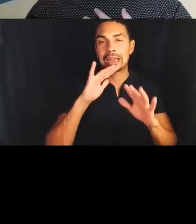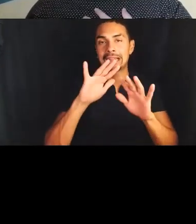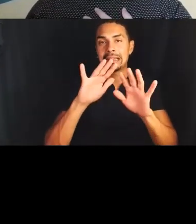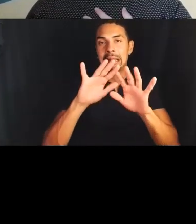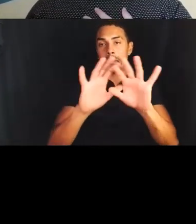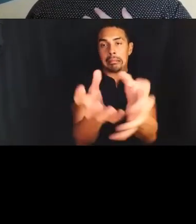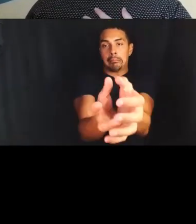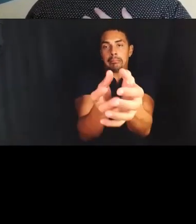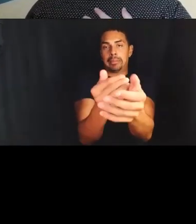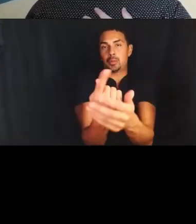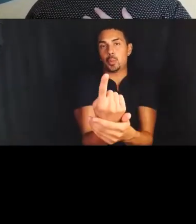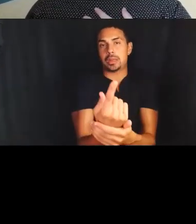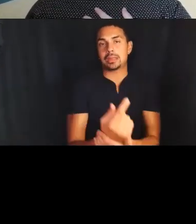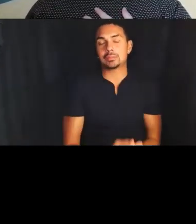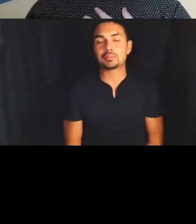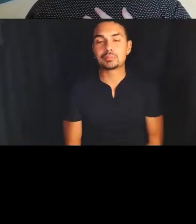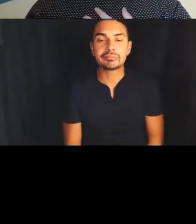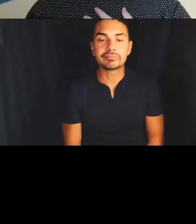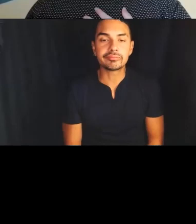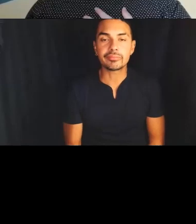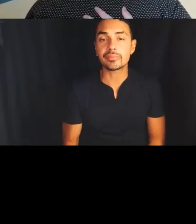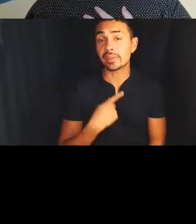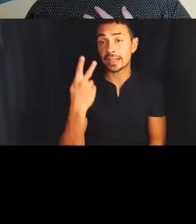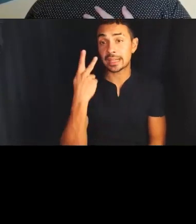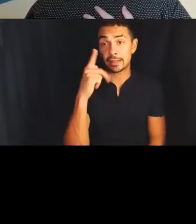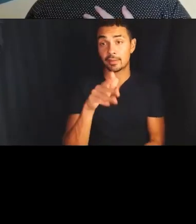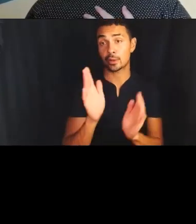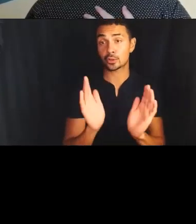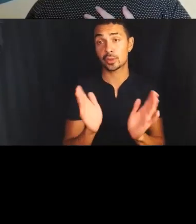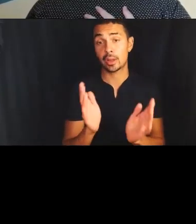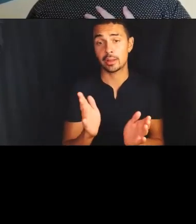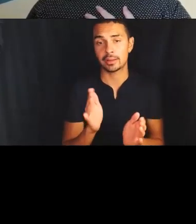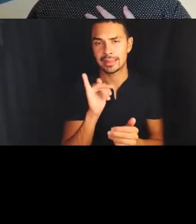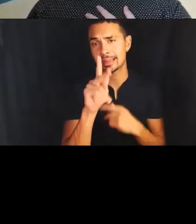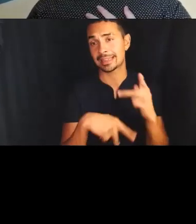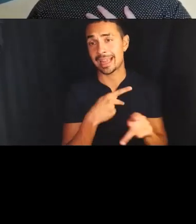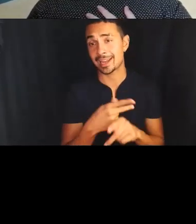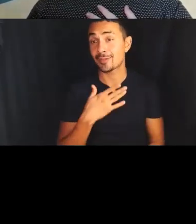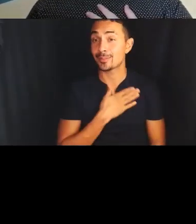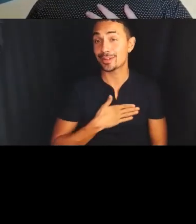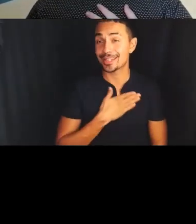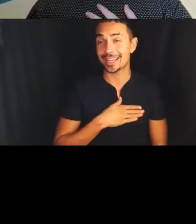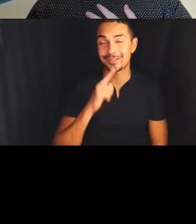And yeah, I'm seeing in the chat the kind of appreciation for this.